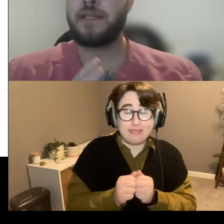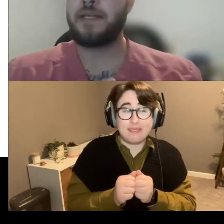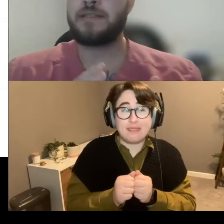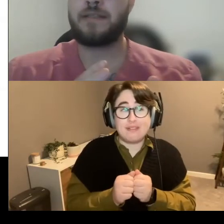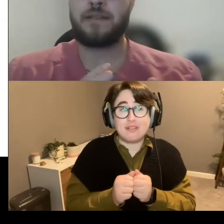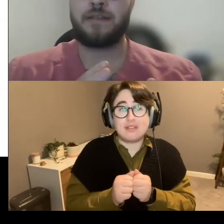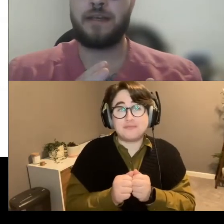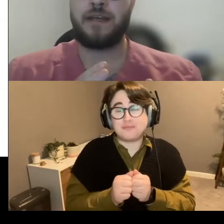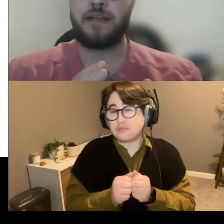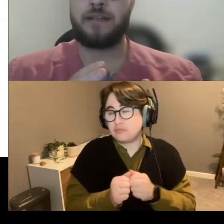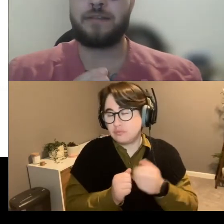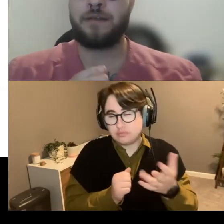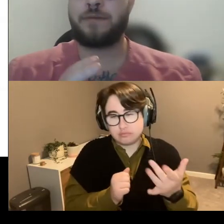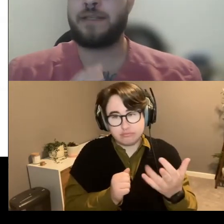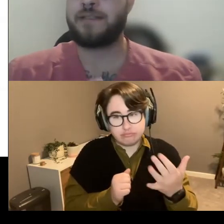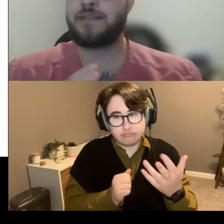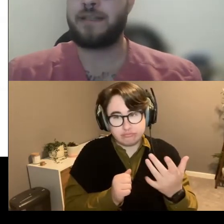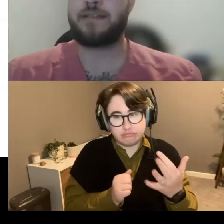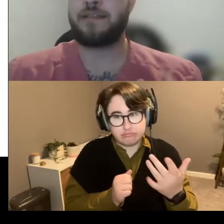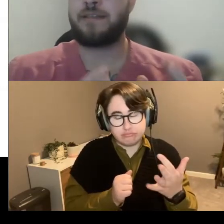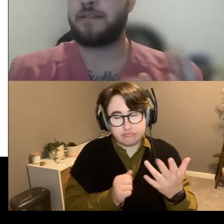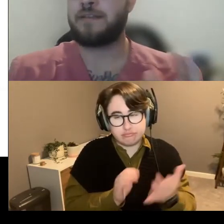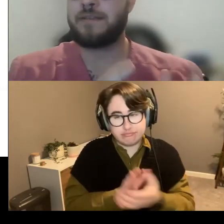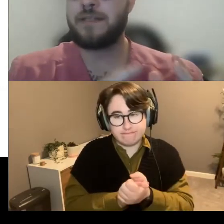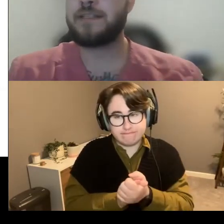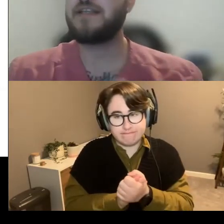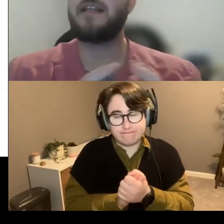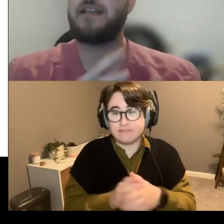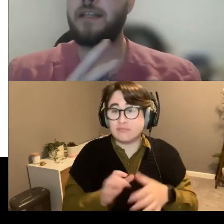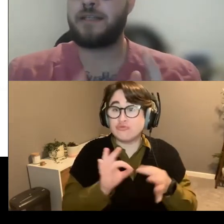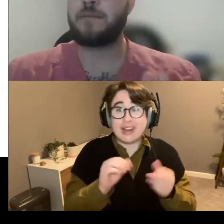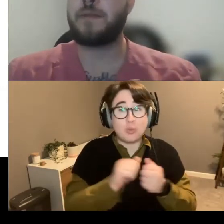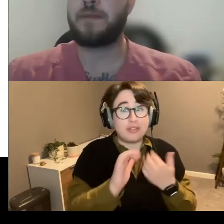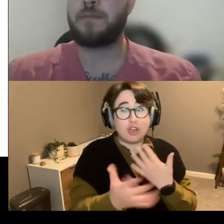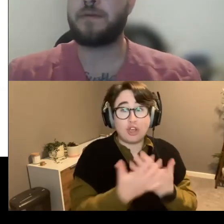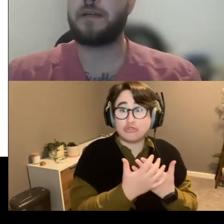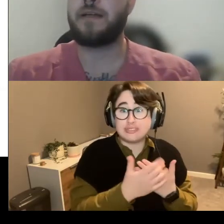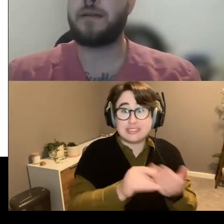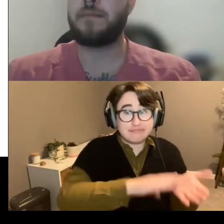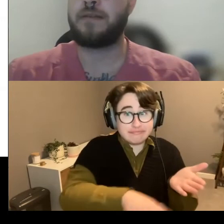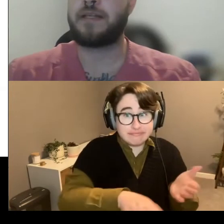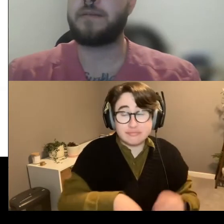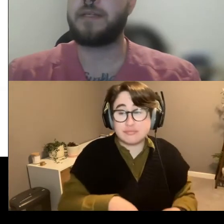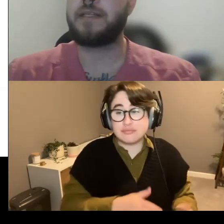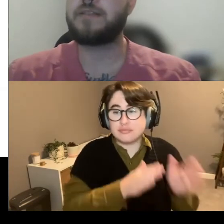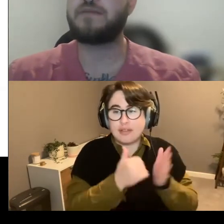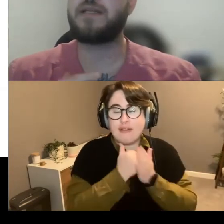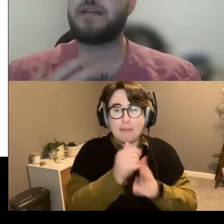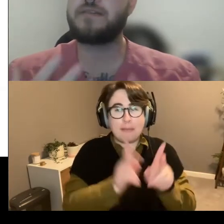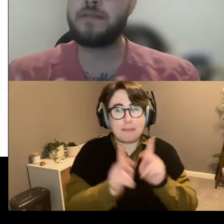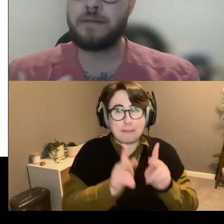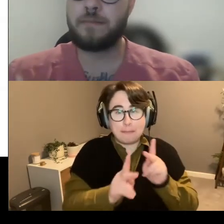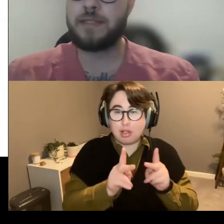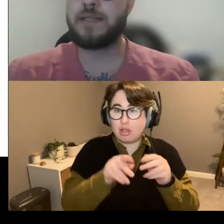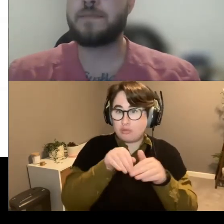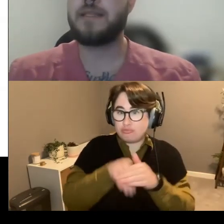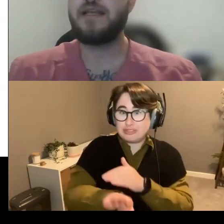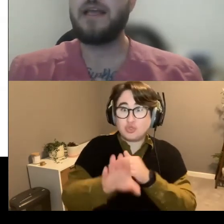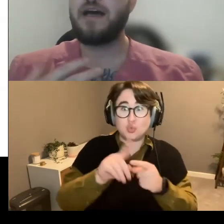related to things like incarceration and helping people kind of reentry, but it also can be steps